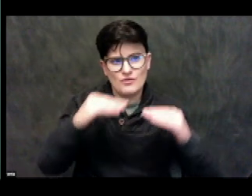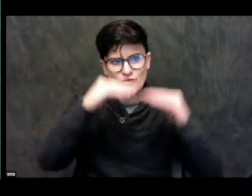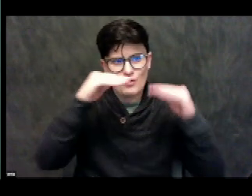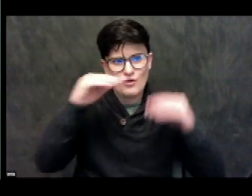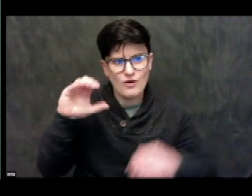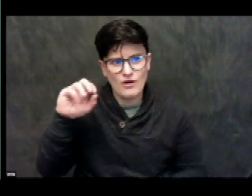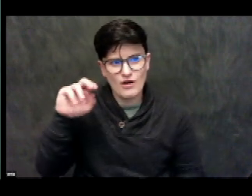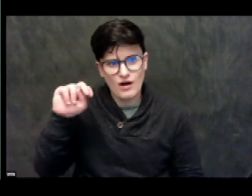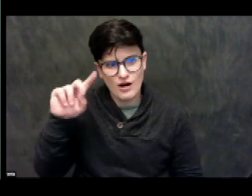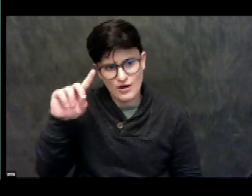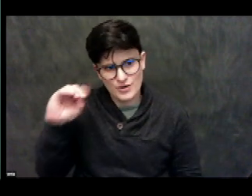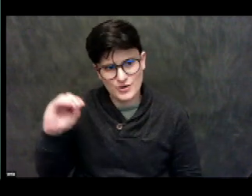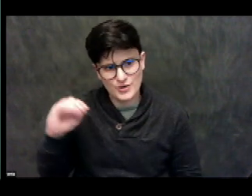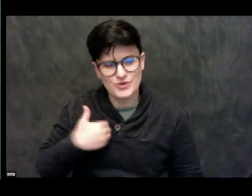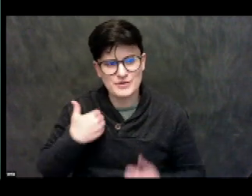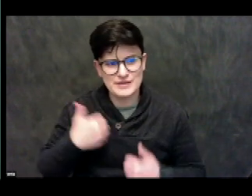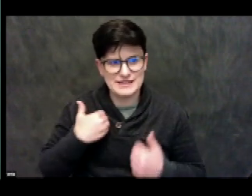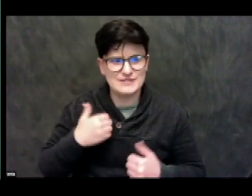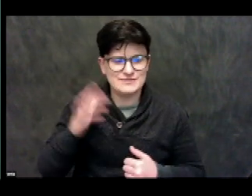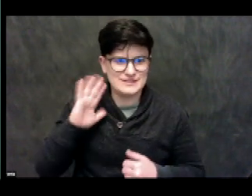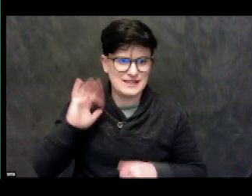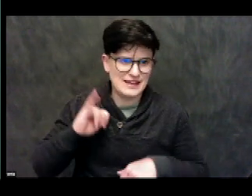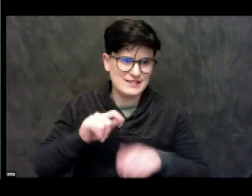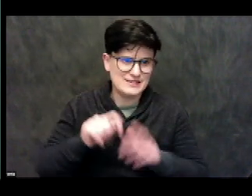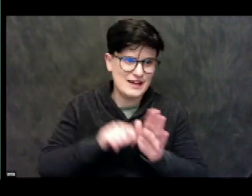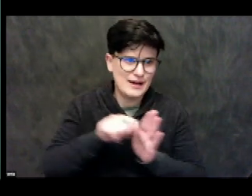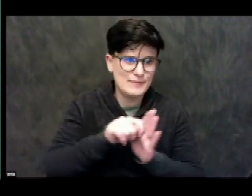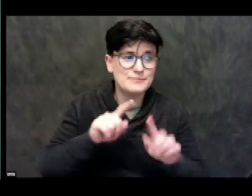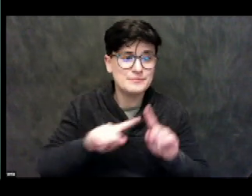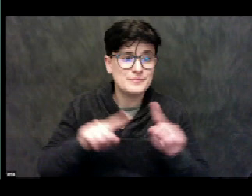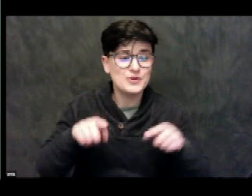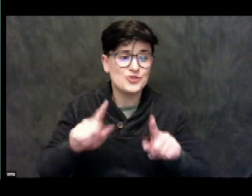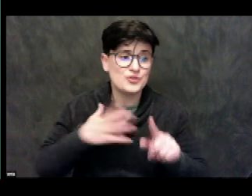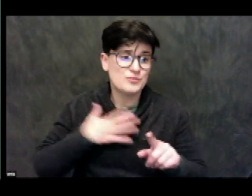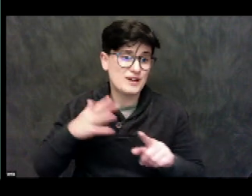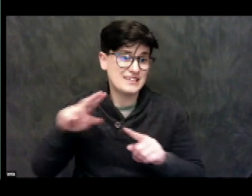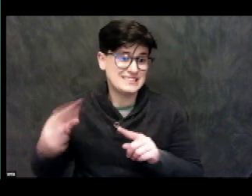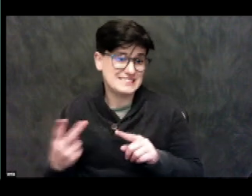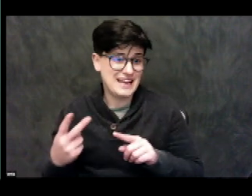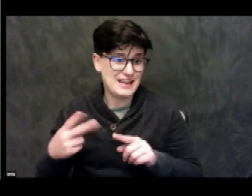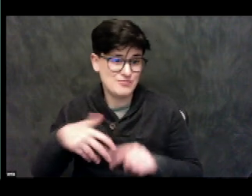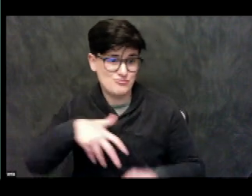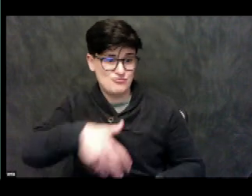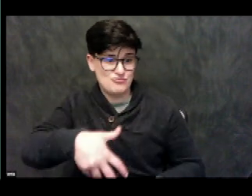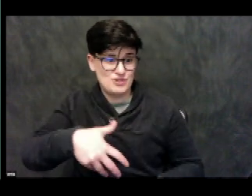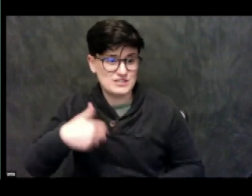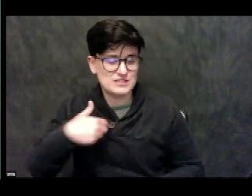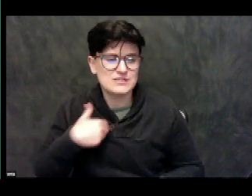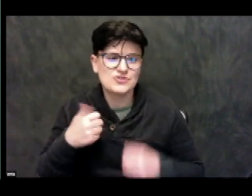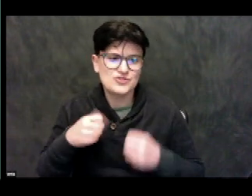But during my second pregnancy, I just primarily use the wheelchair.